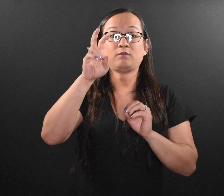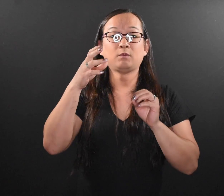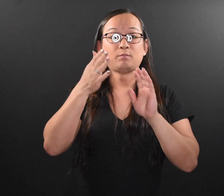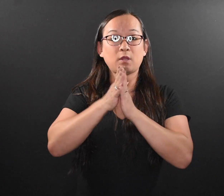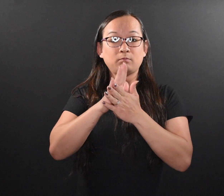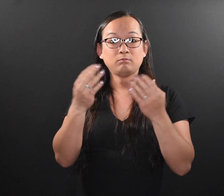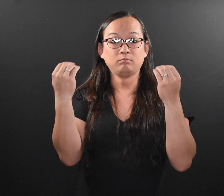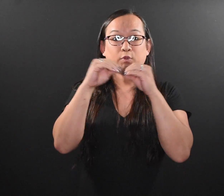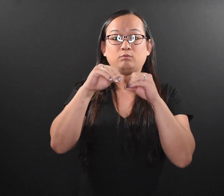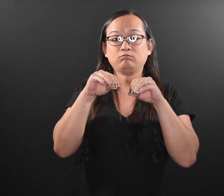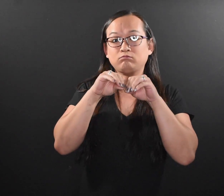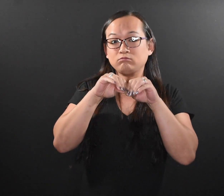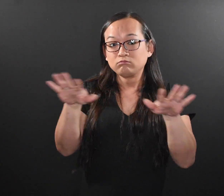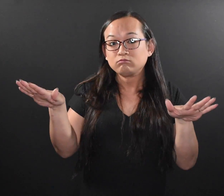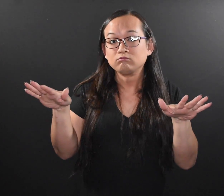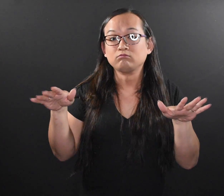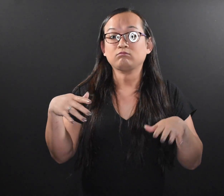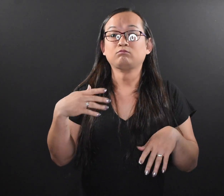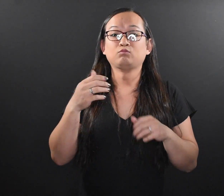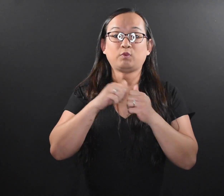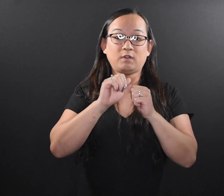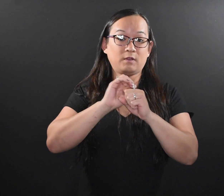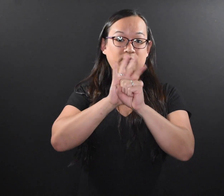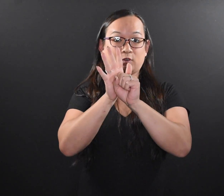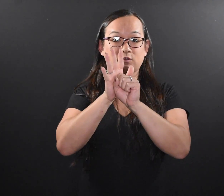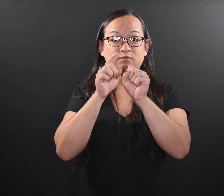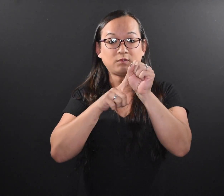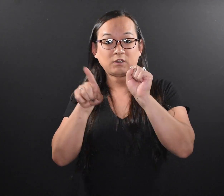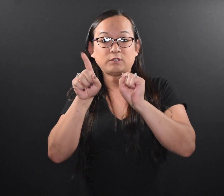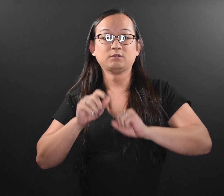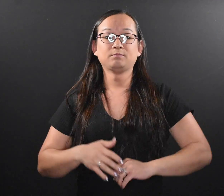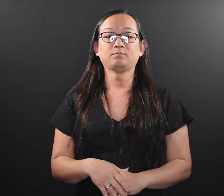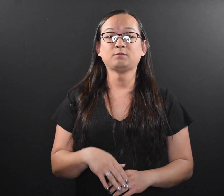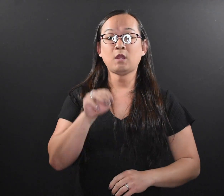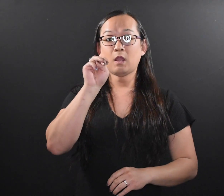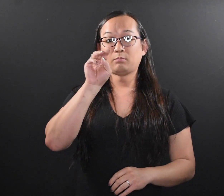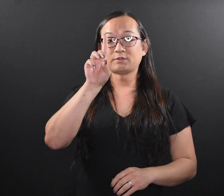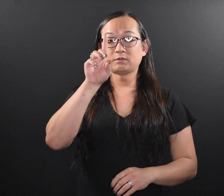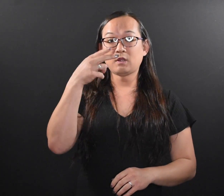with COVID-19 variants, the Minnesota Department of Health (MDH) is urging people